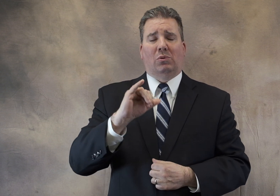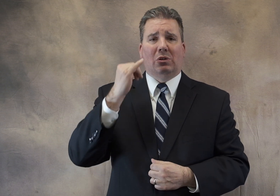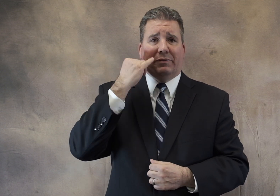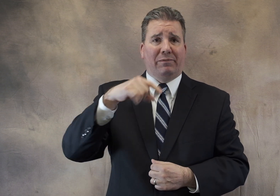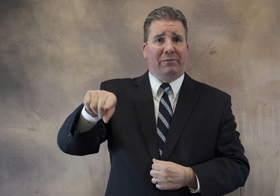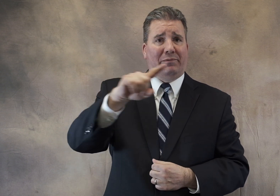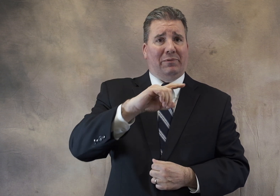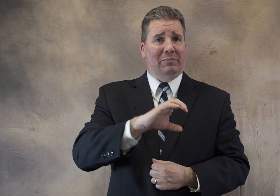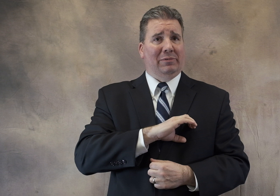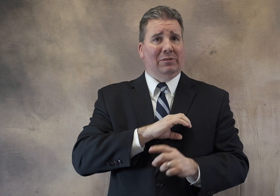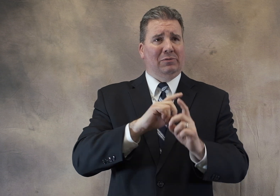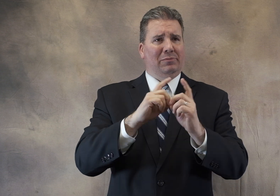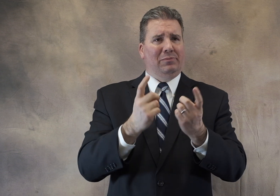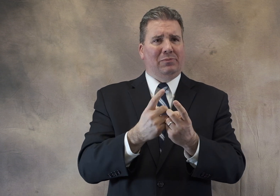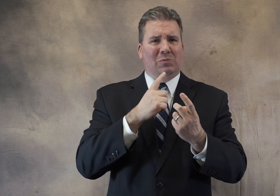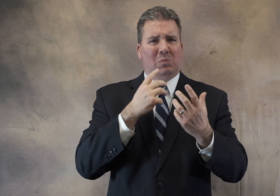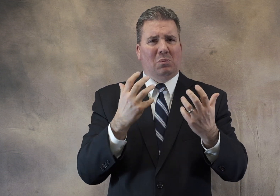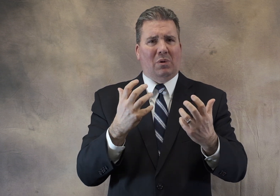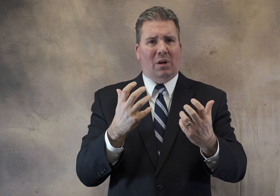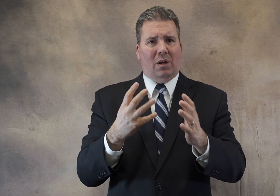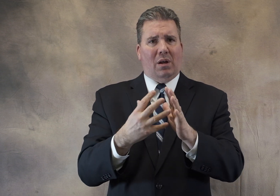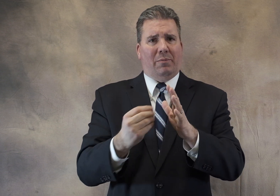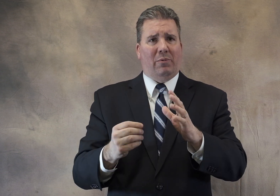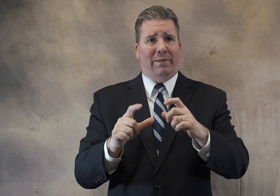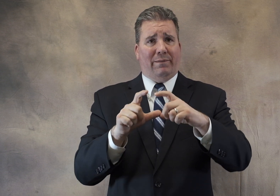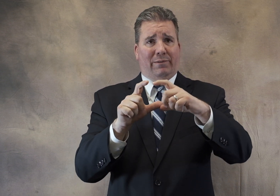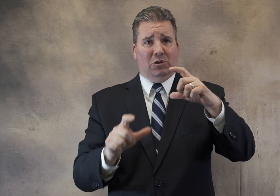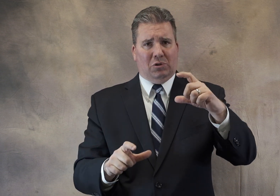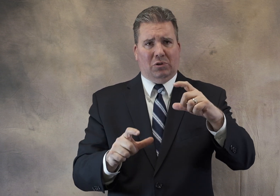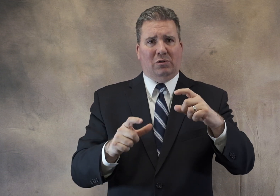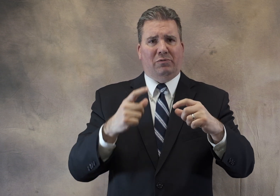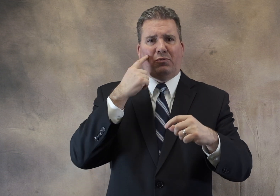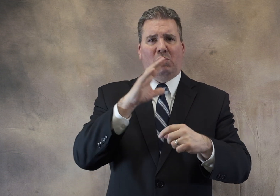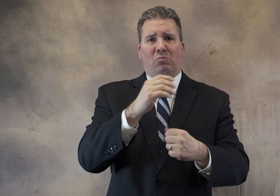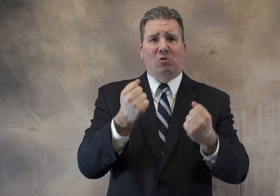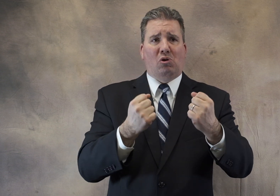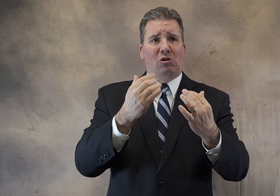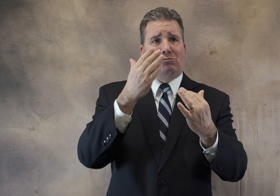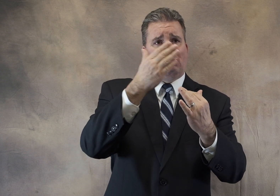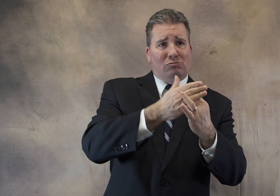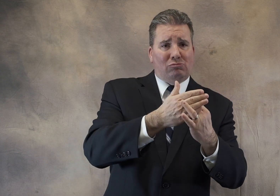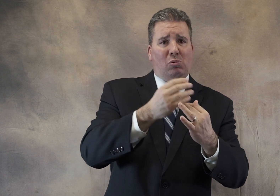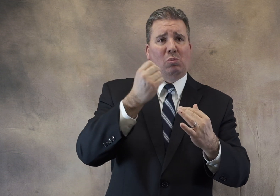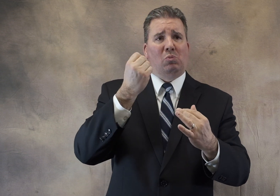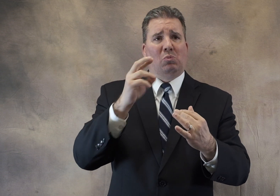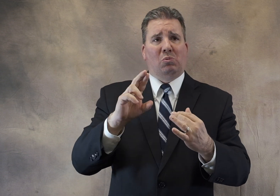Police departments who wish to obtain cards for their official vehicles or for training